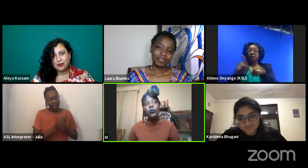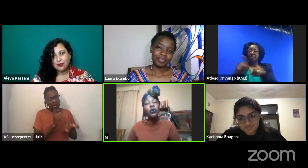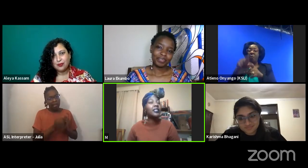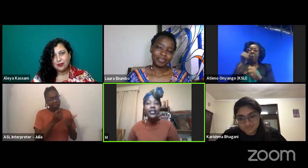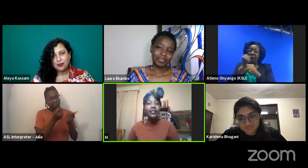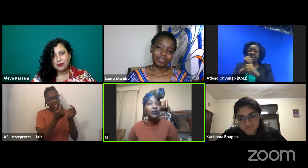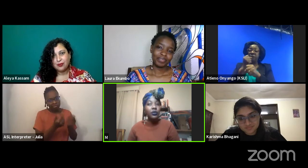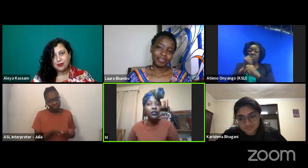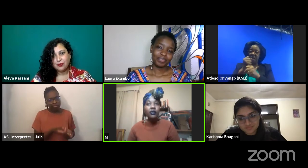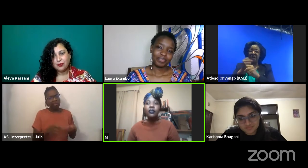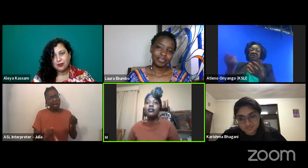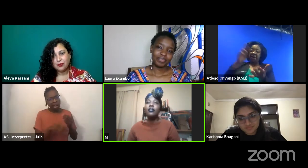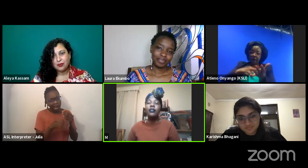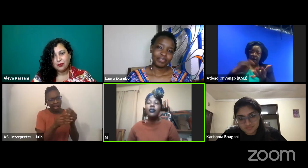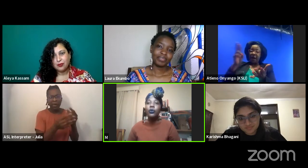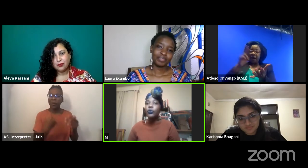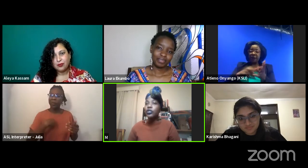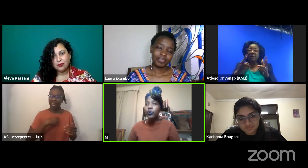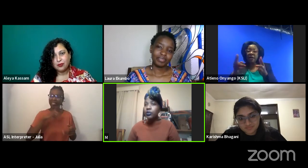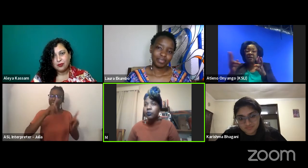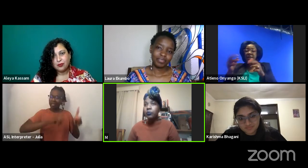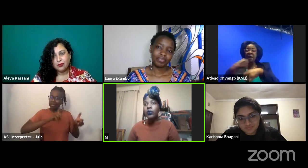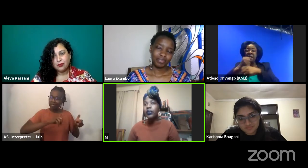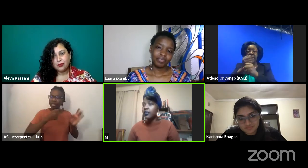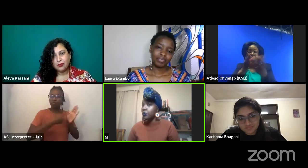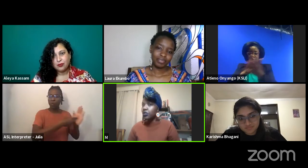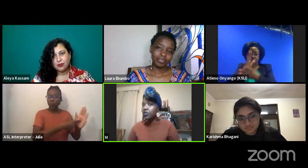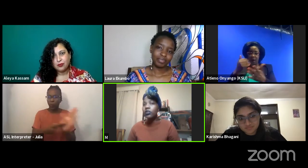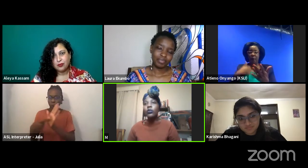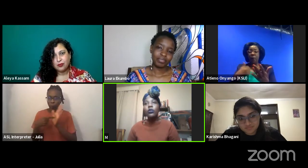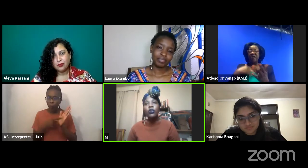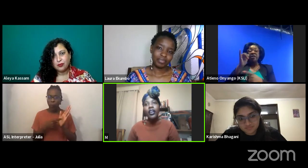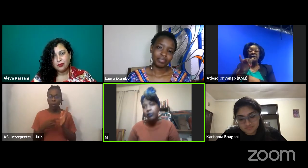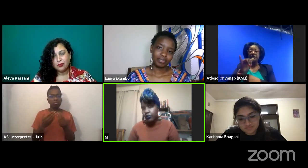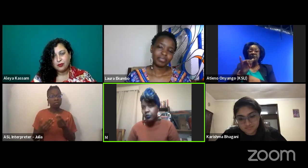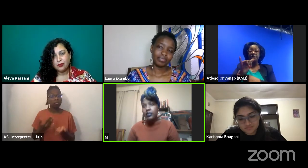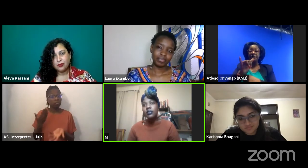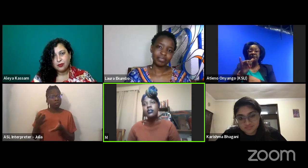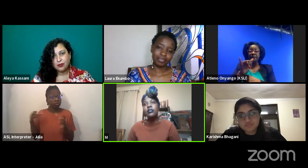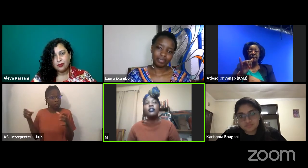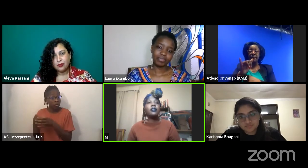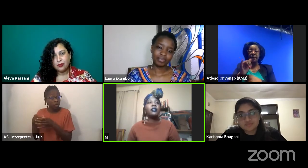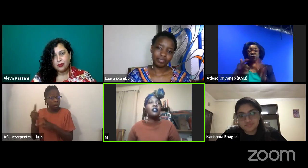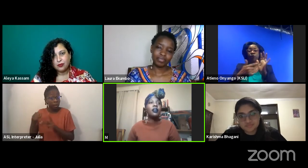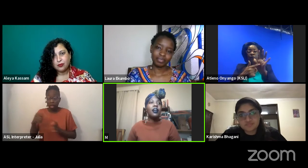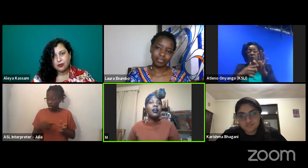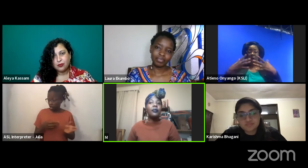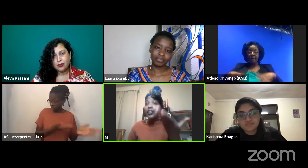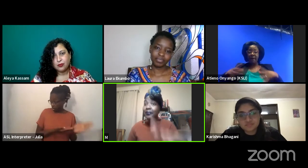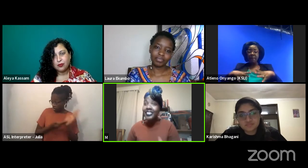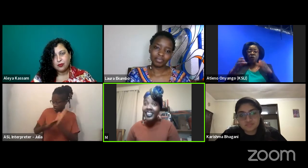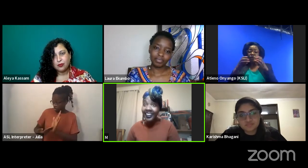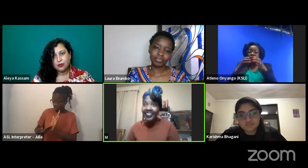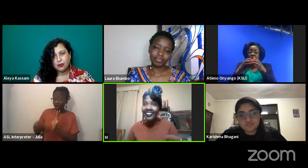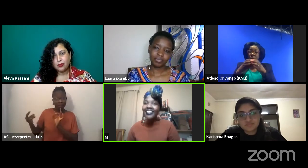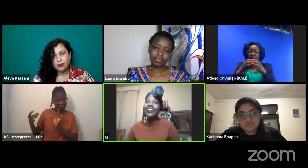We always test the work, we always show it to people, whether it's a small circle or live performances with MTI,